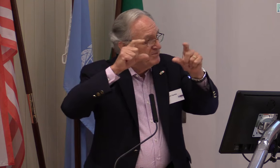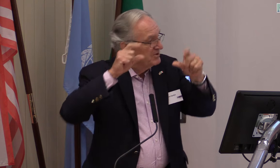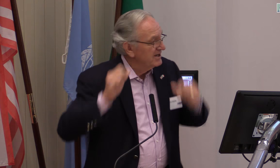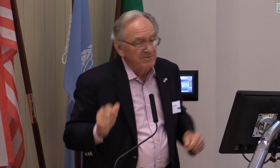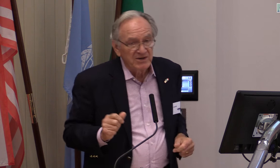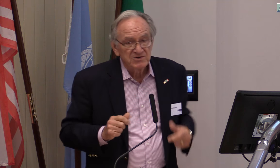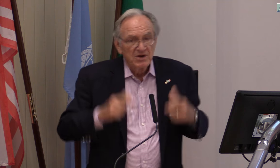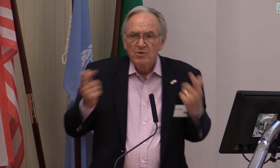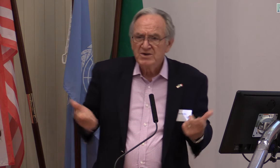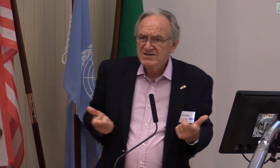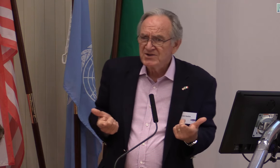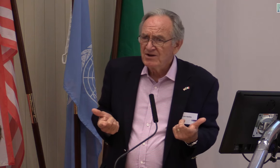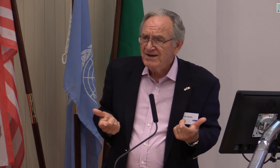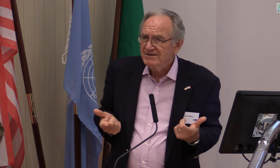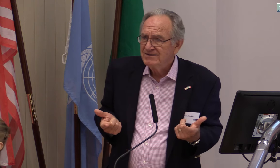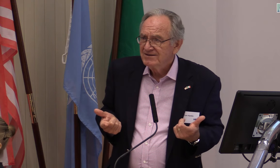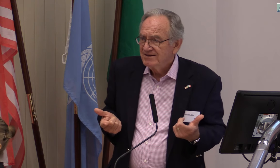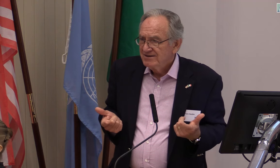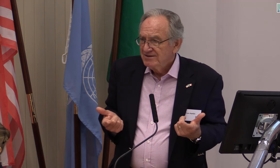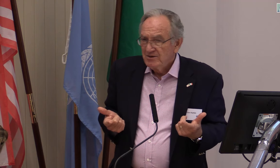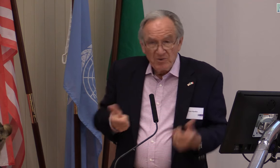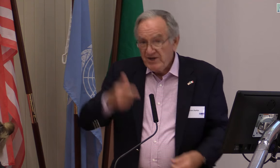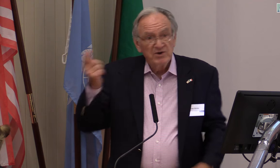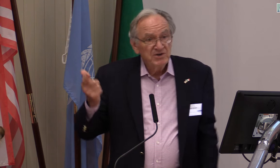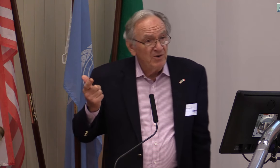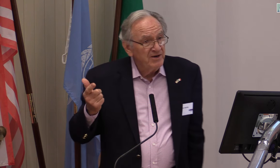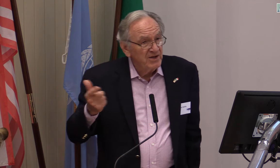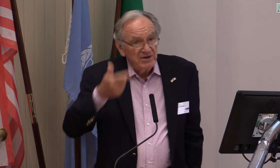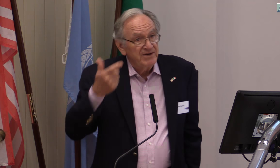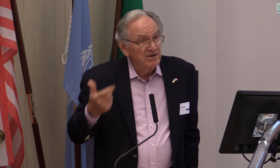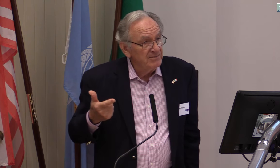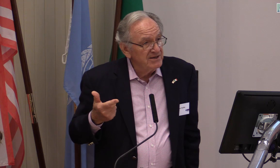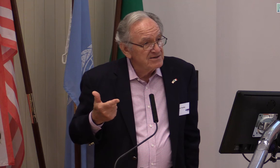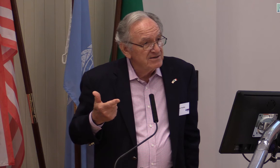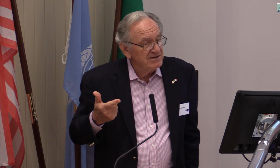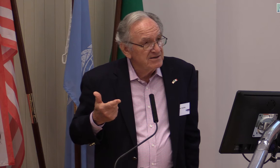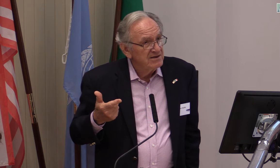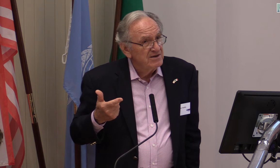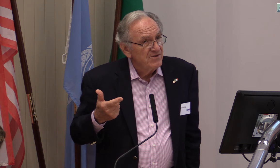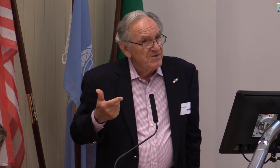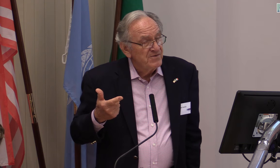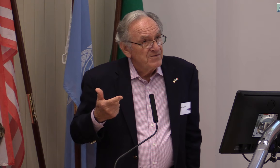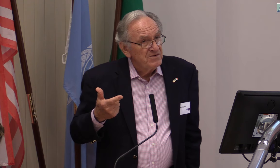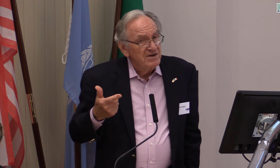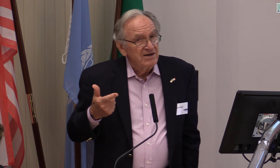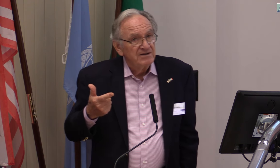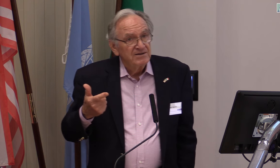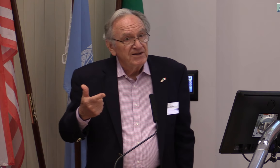people taking pictures, what's this all about? They couldn't go anywhere, they couldn't even get on the bus.